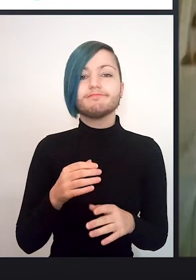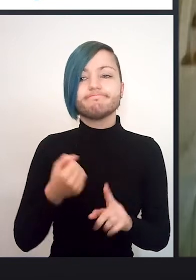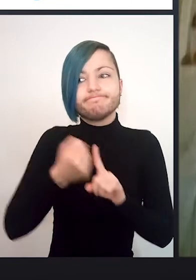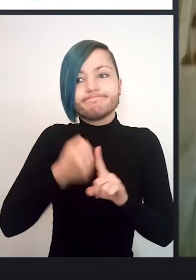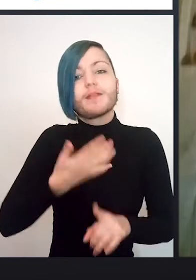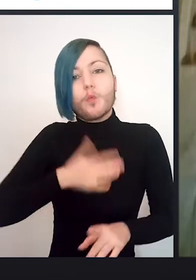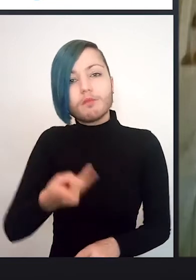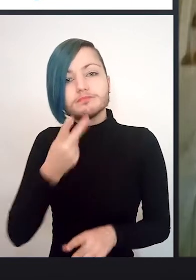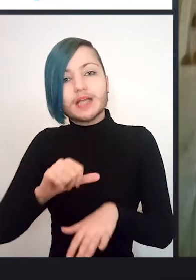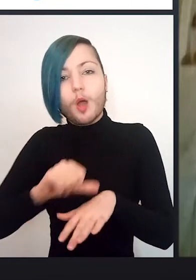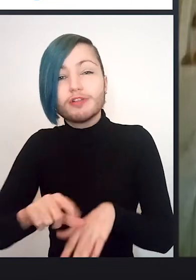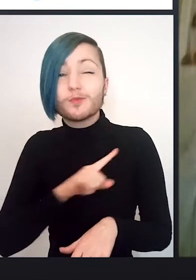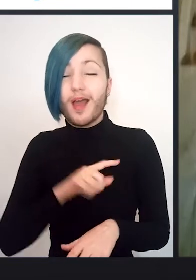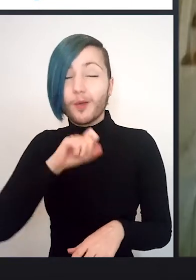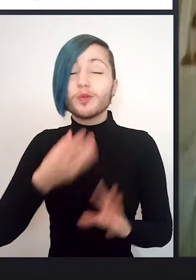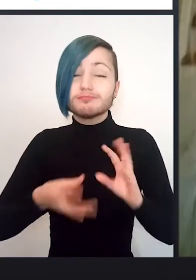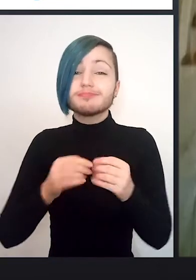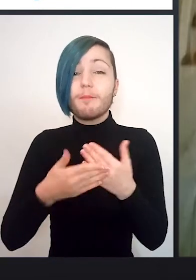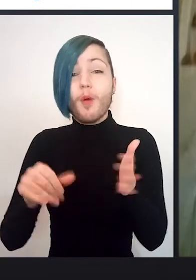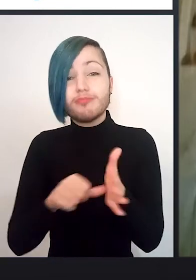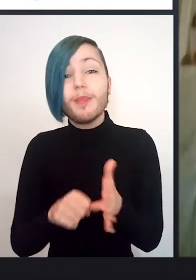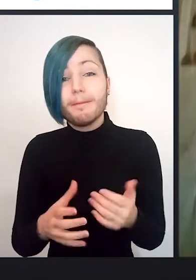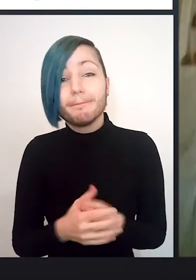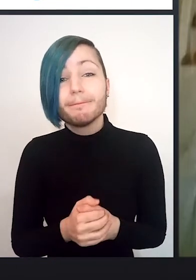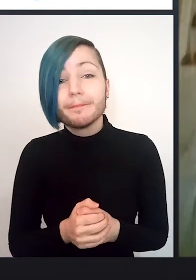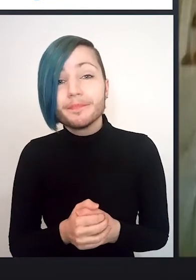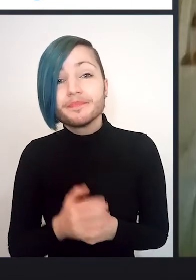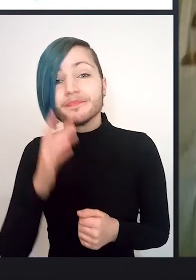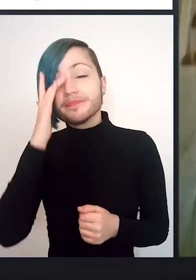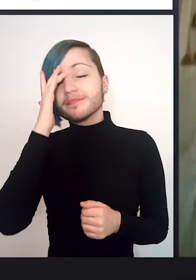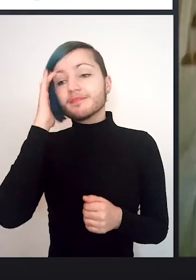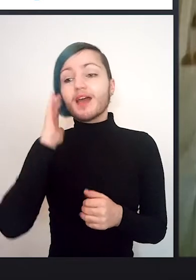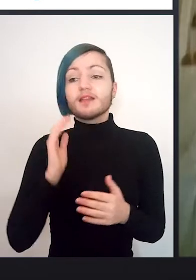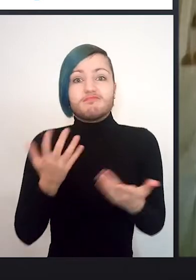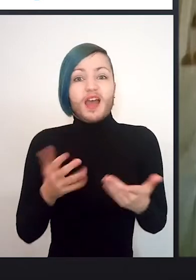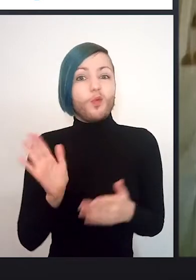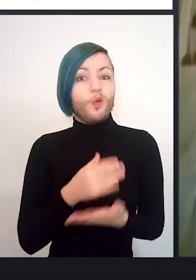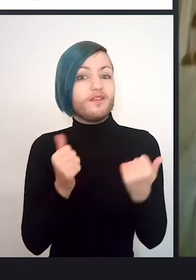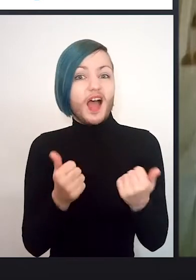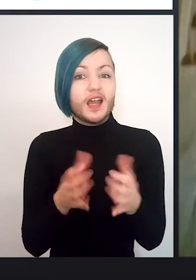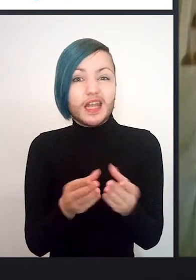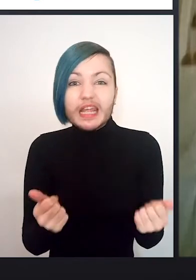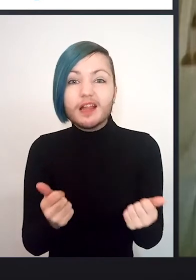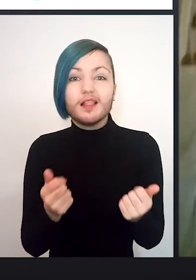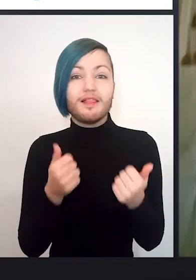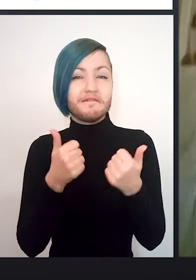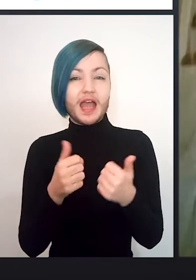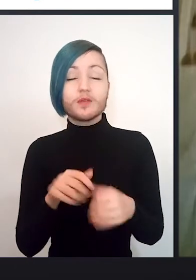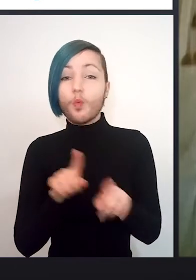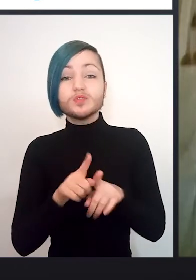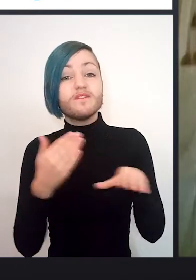caused more problems and everything's fine now anyway. Functionally it's all fine as well.